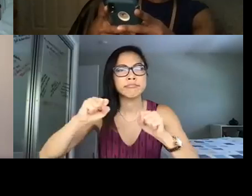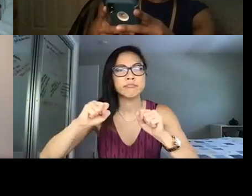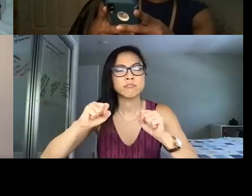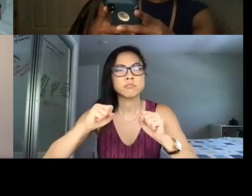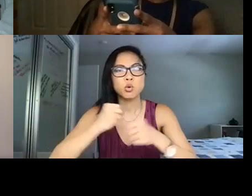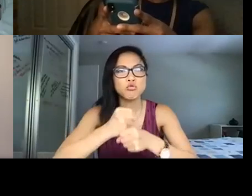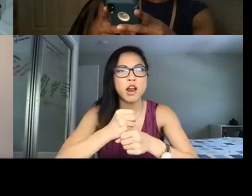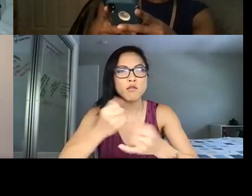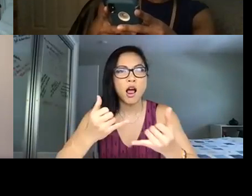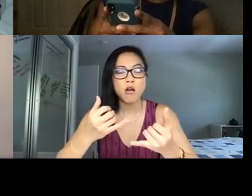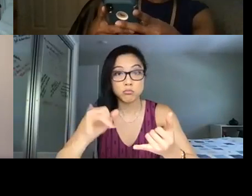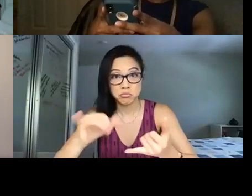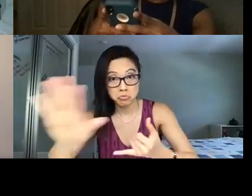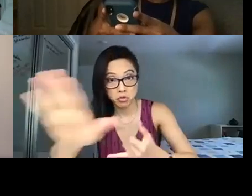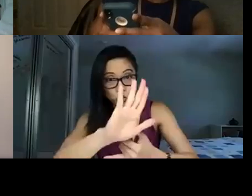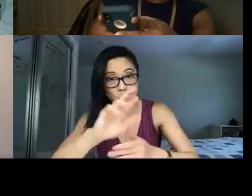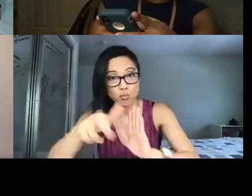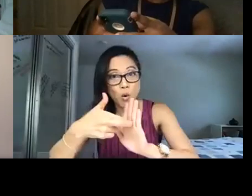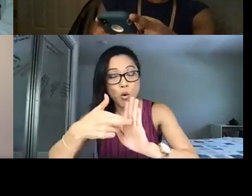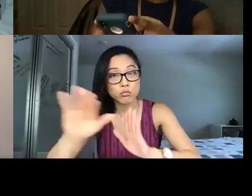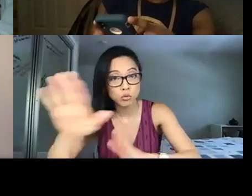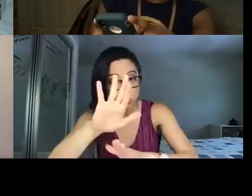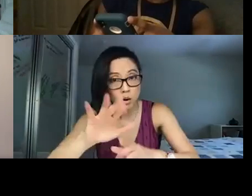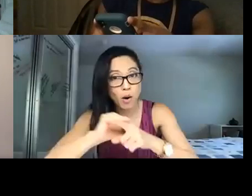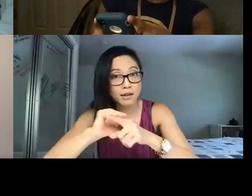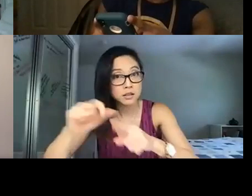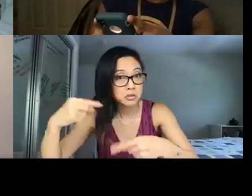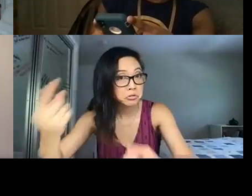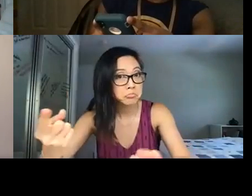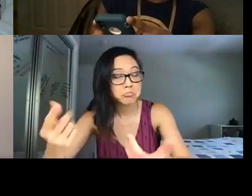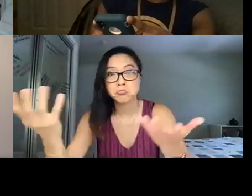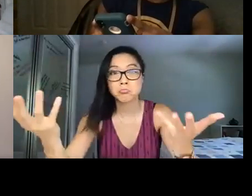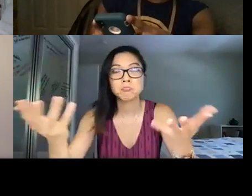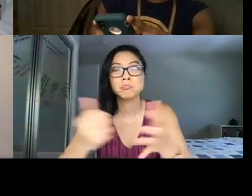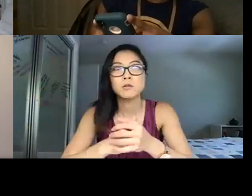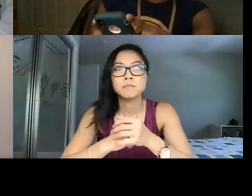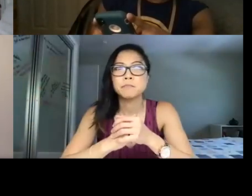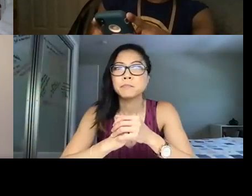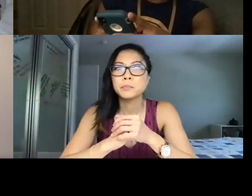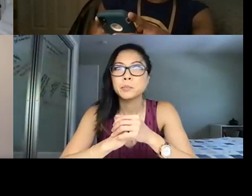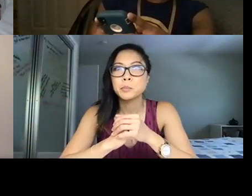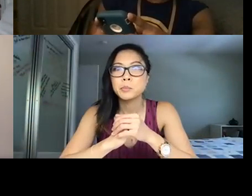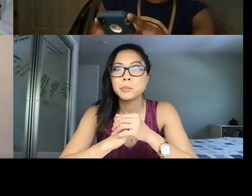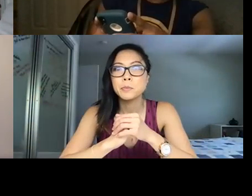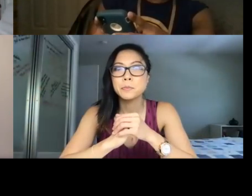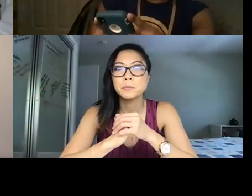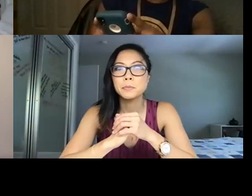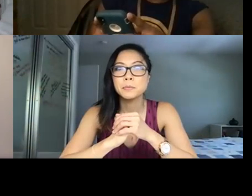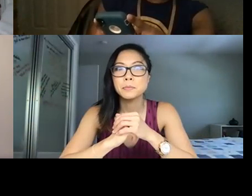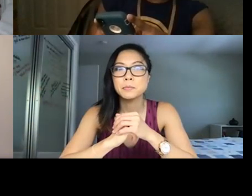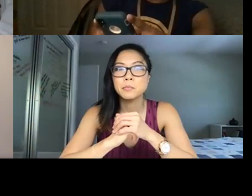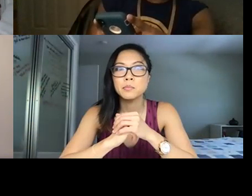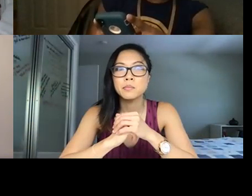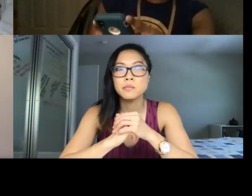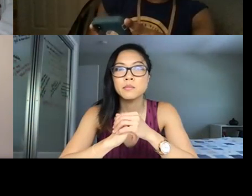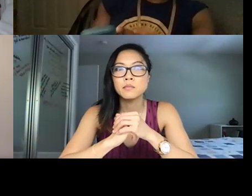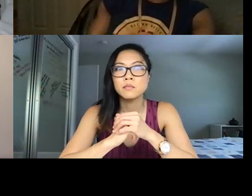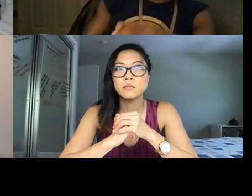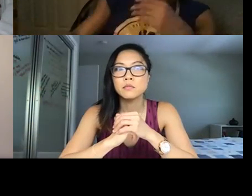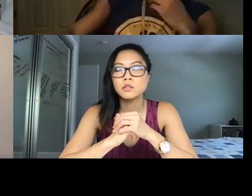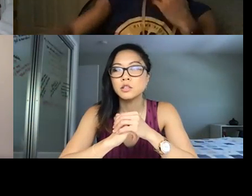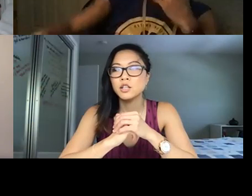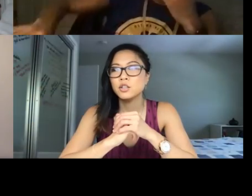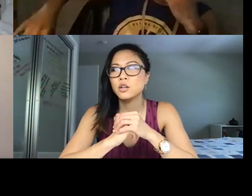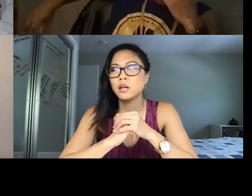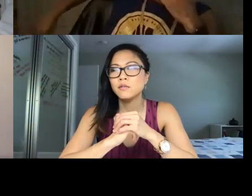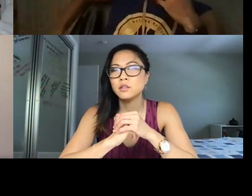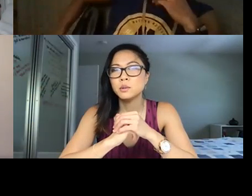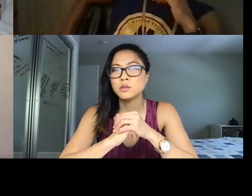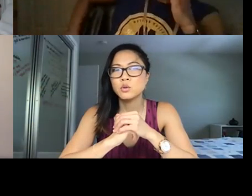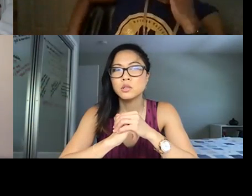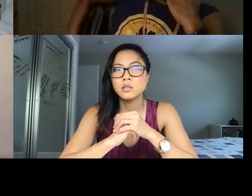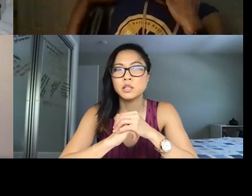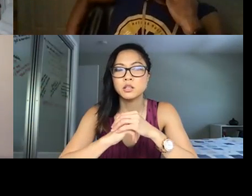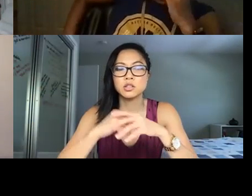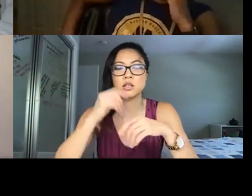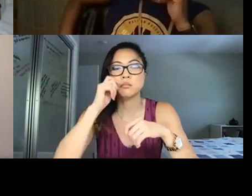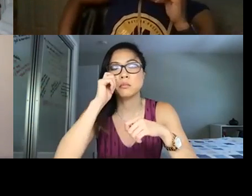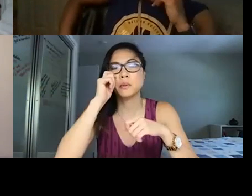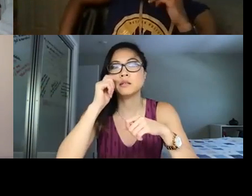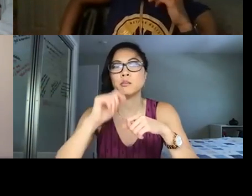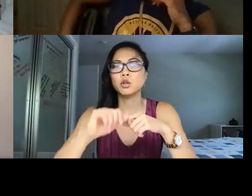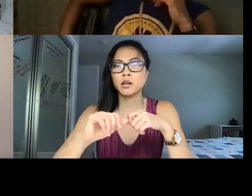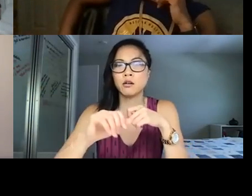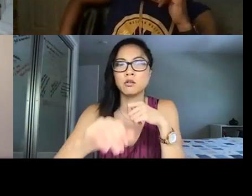been a part of your on-going practice. [PAUSE] >> Leal: I mean, I can go.